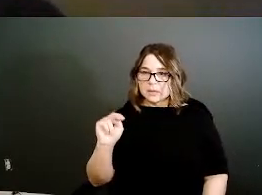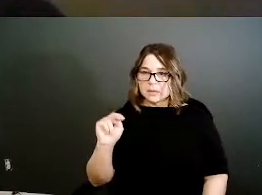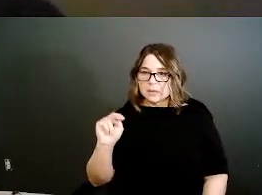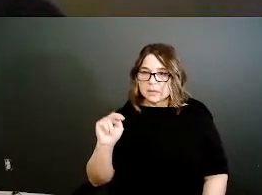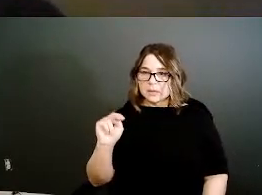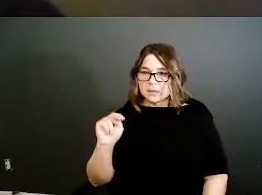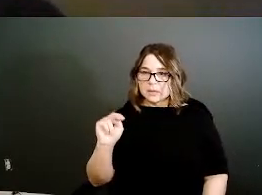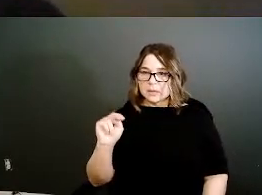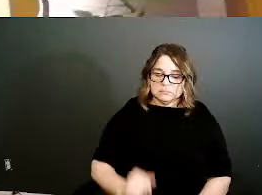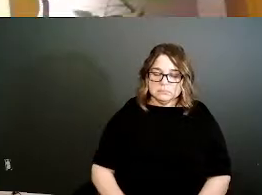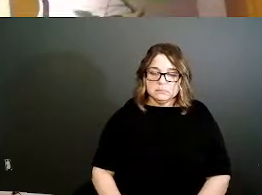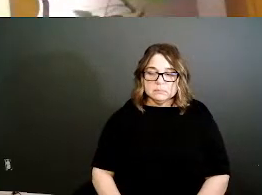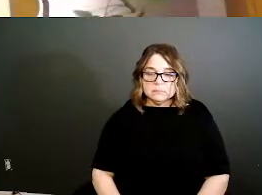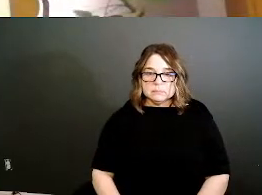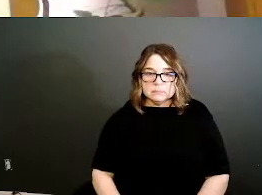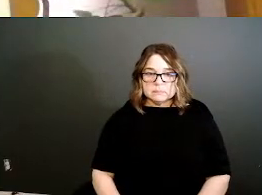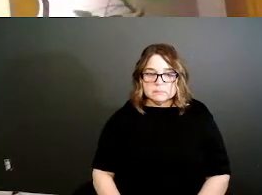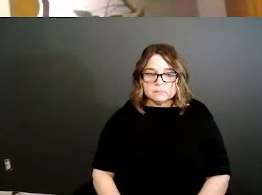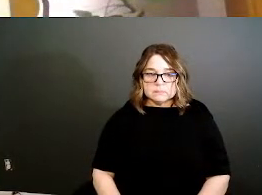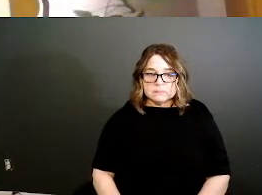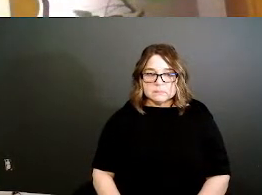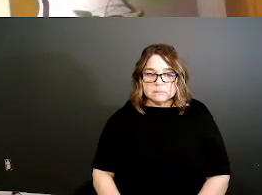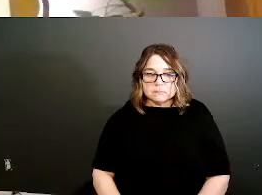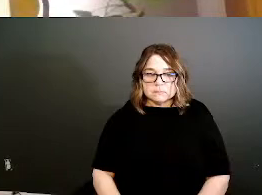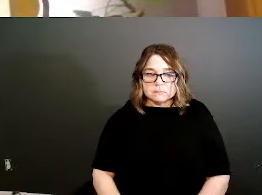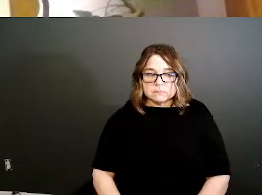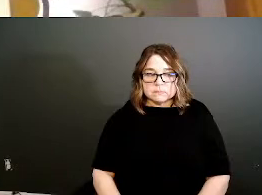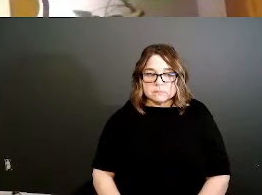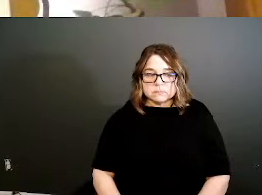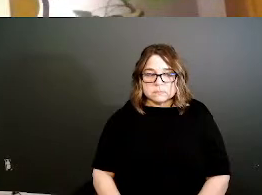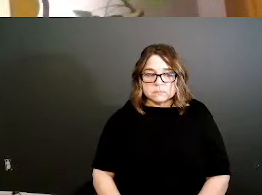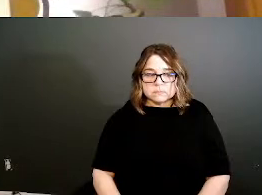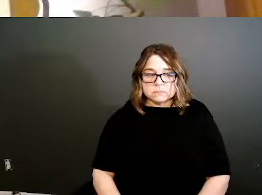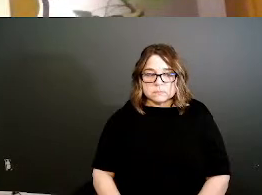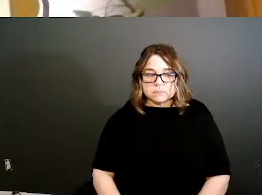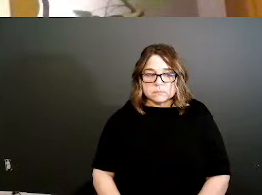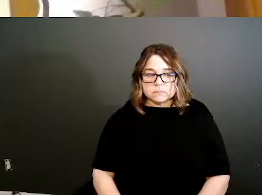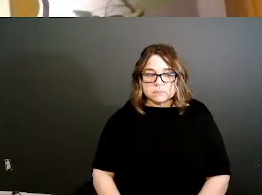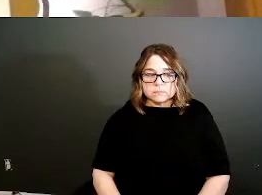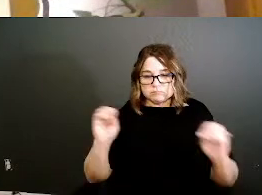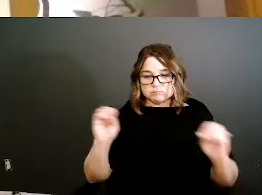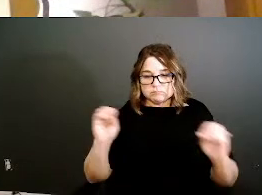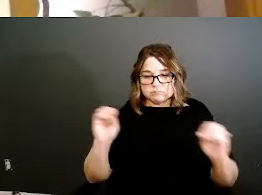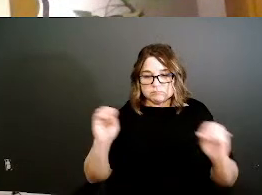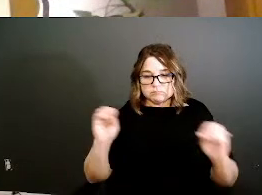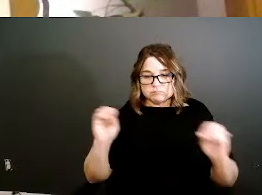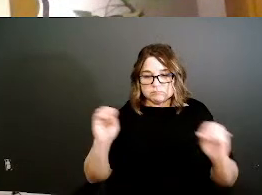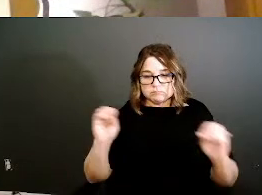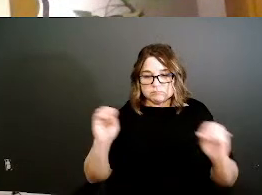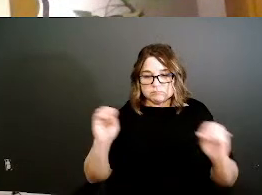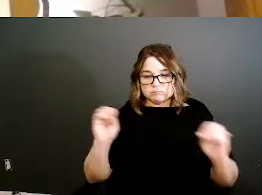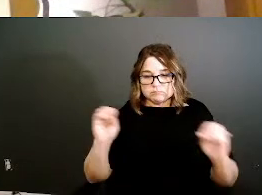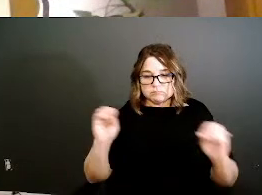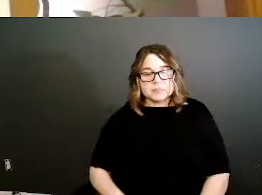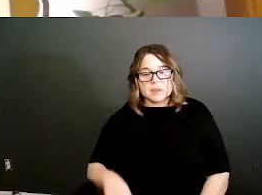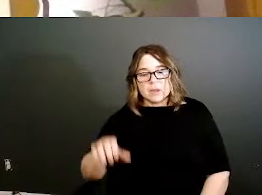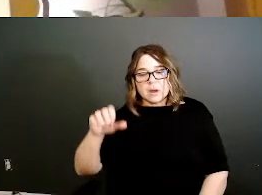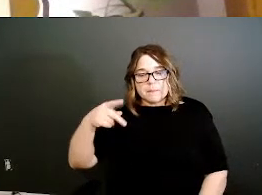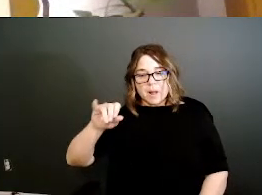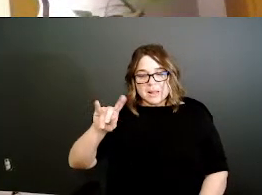≫ COUNCIL MEMBER CANO: AYE. ≫ Clerk: COUNCIL MEMBER REICH. ≫ COUNCIL MEMBER REICH: AYE. ≫ Clerk: COUNCIL MEMBER FLETCHER. ≫ COUNCIL MEMBER FLETCHER: AYE. ≫ Clerk: COUNCIL MEMBER SCHROEDER.